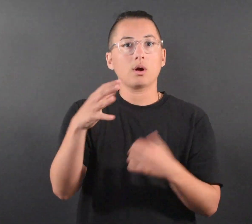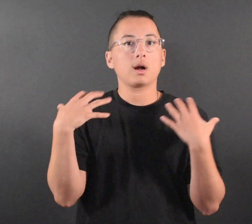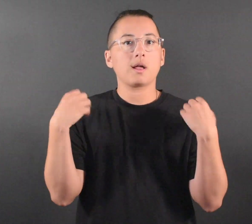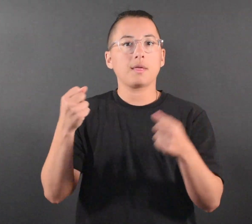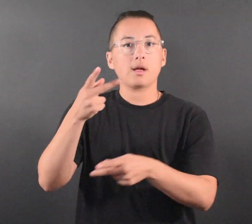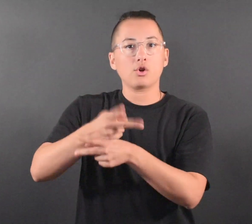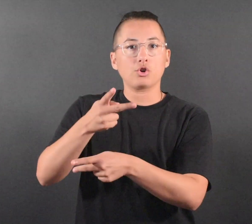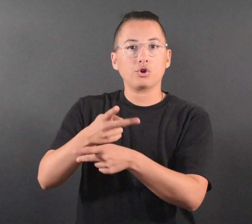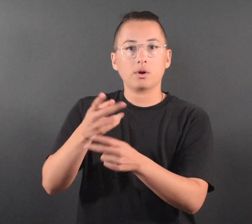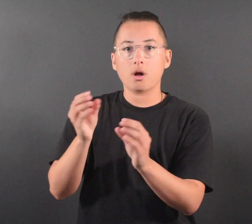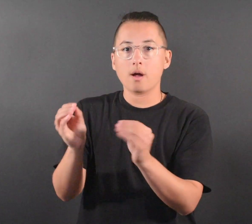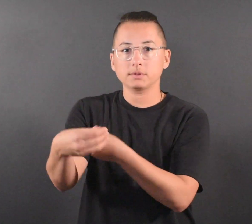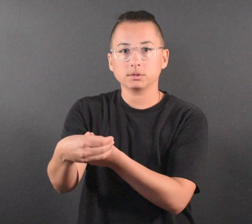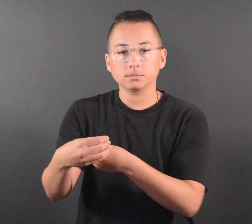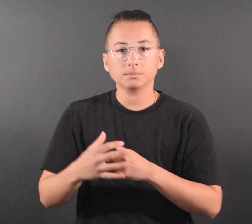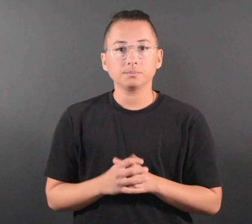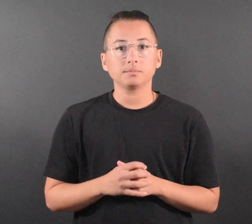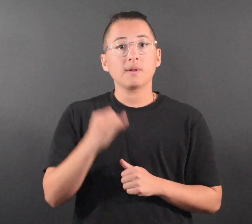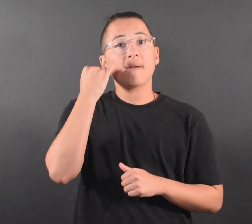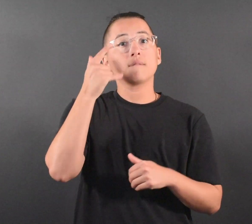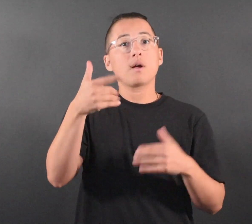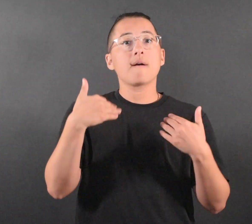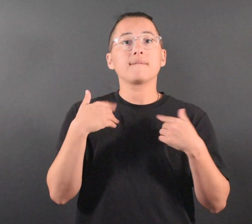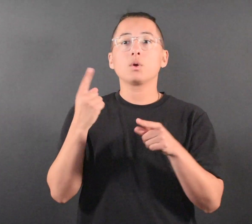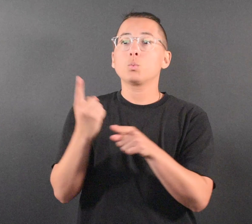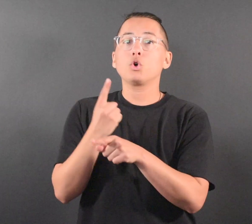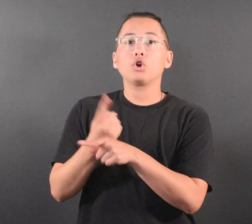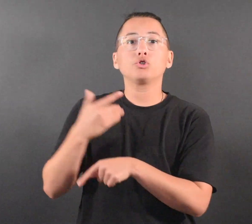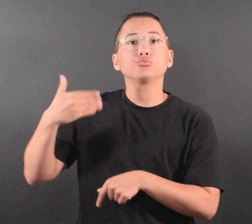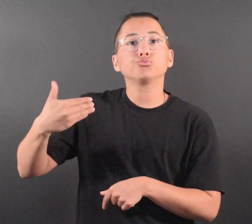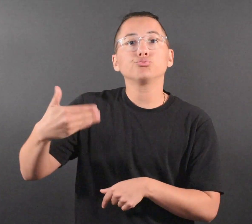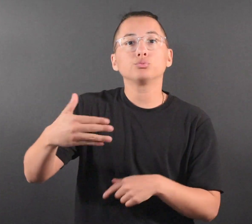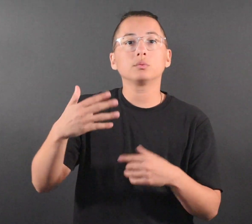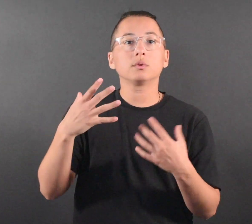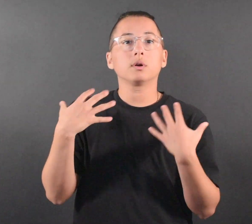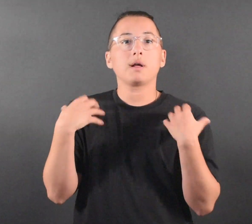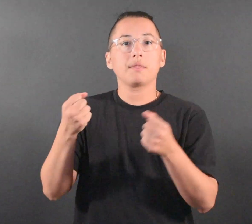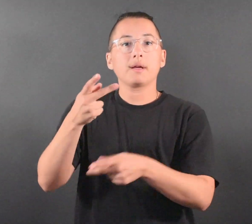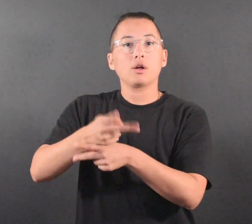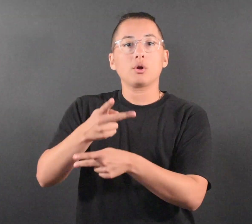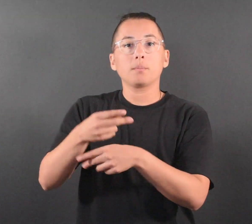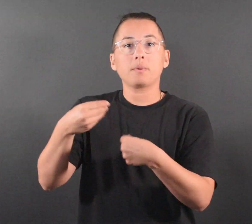at your health care provider’s office. If you have a regular health care provider that you see,